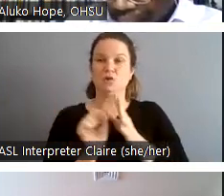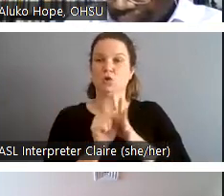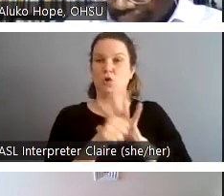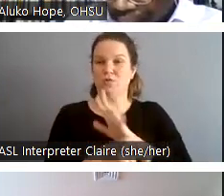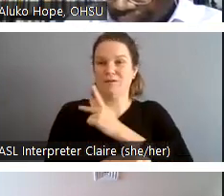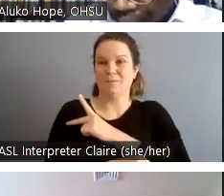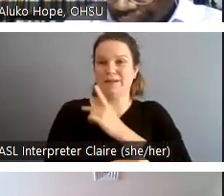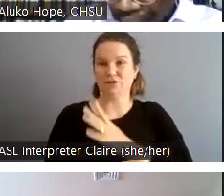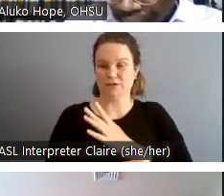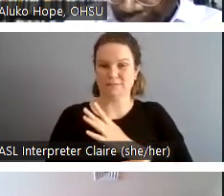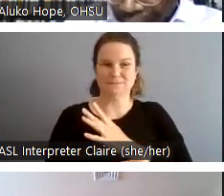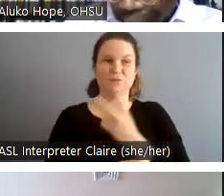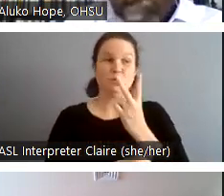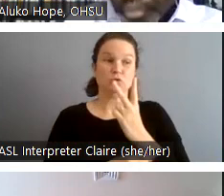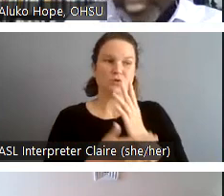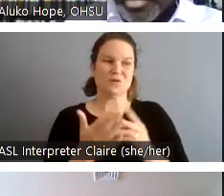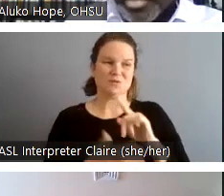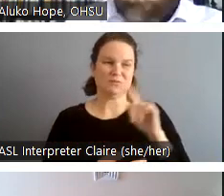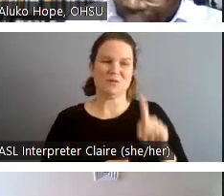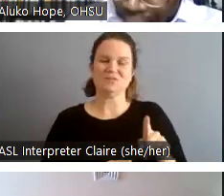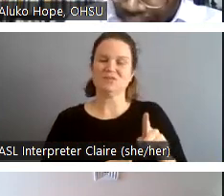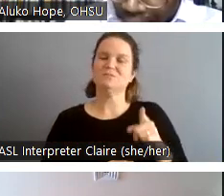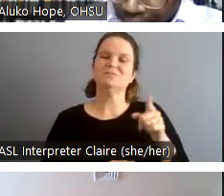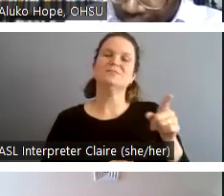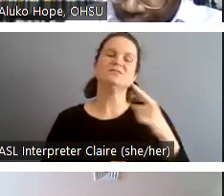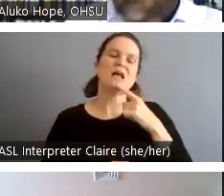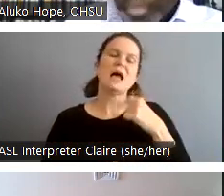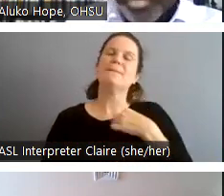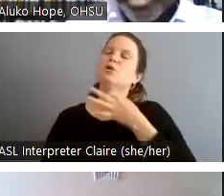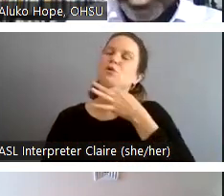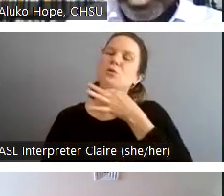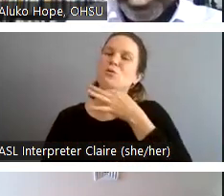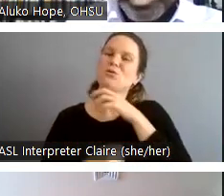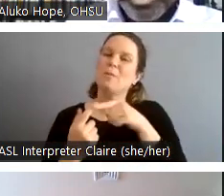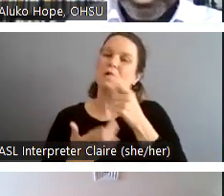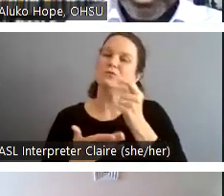Kind of a two-parter. She says,